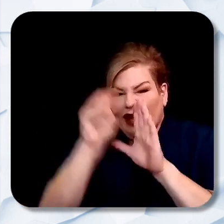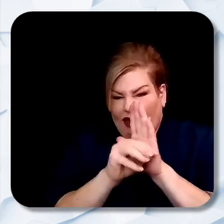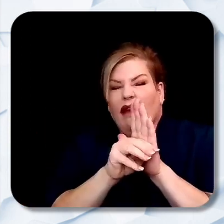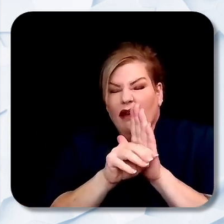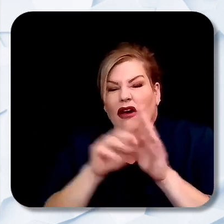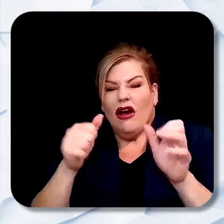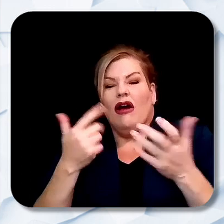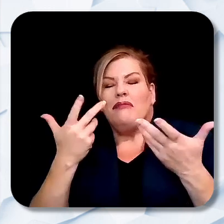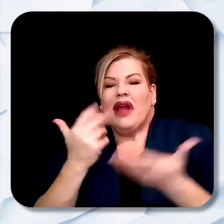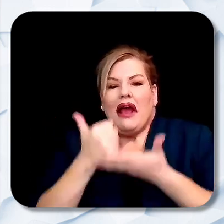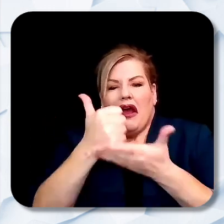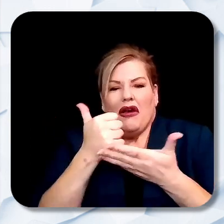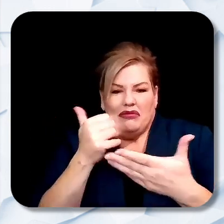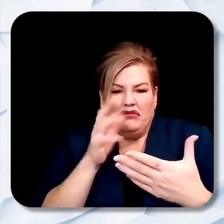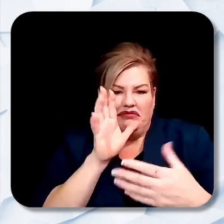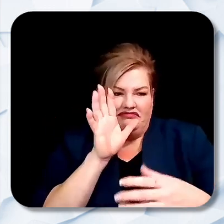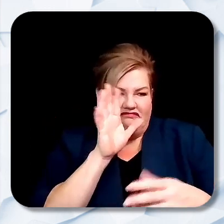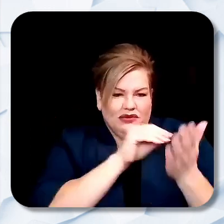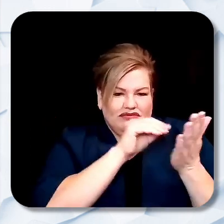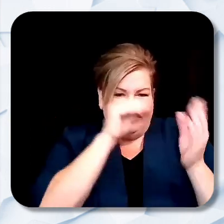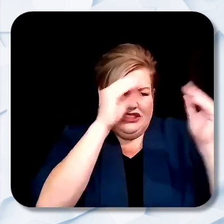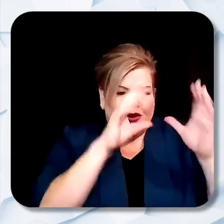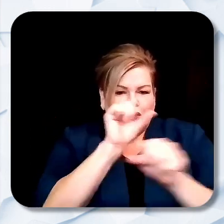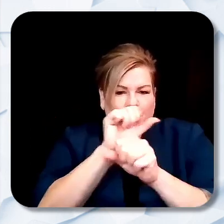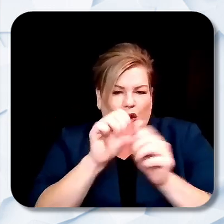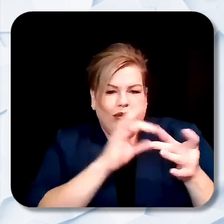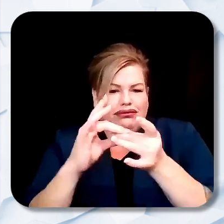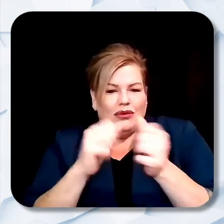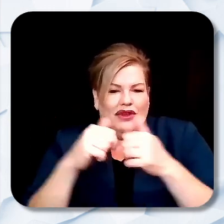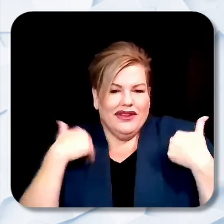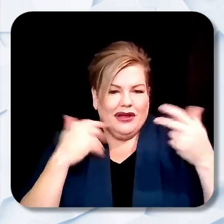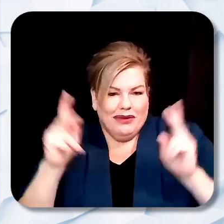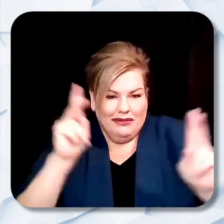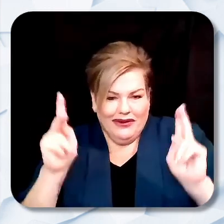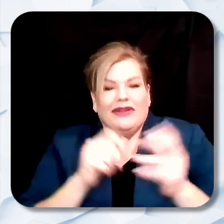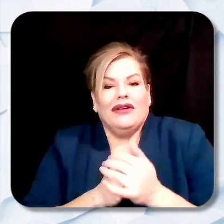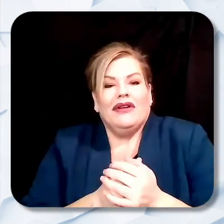with youth, and includes two hours of self-paced learning prior to the instructor. Let portion